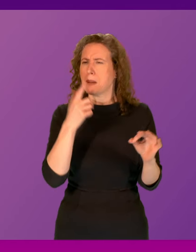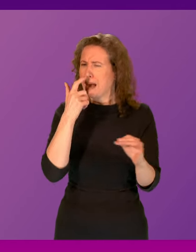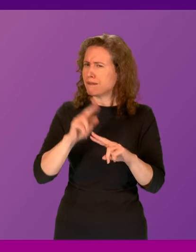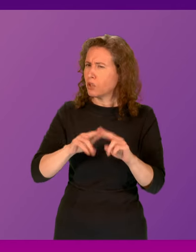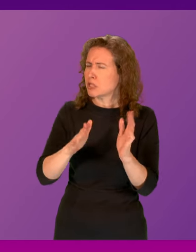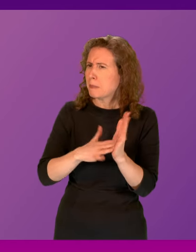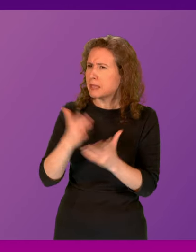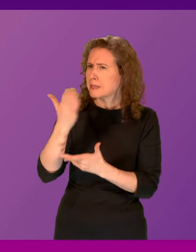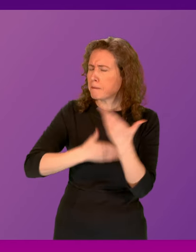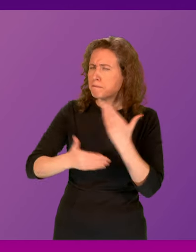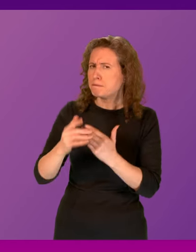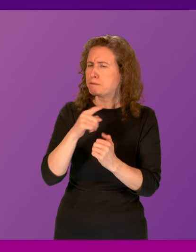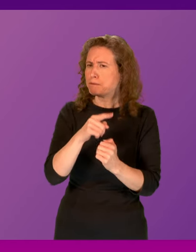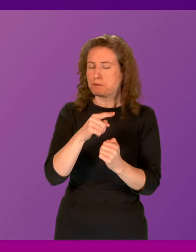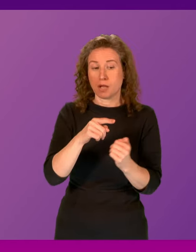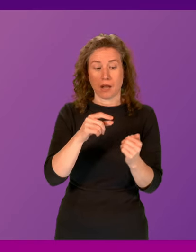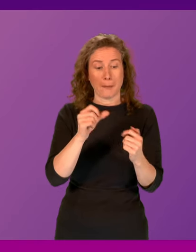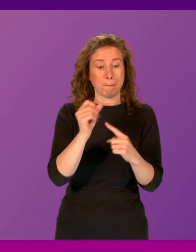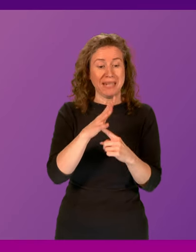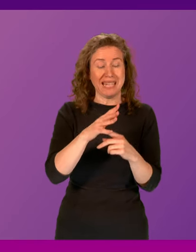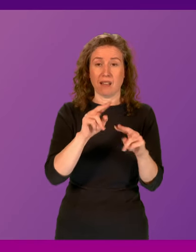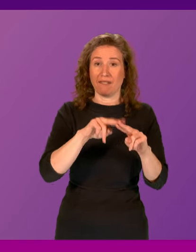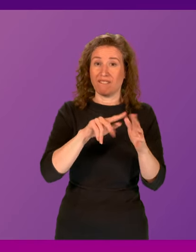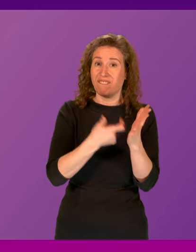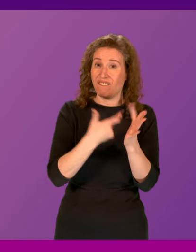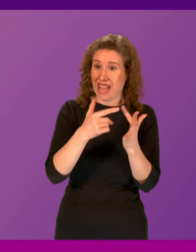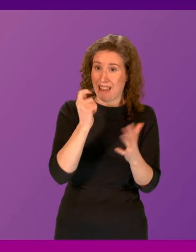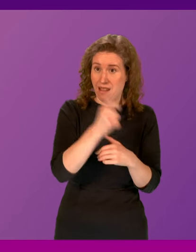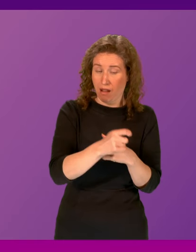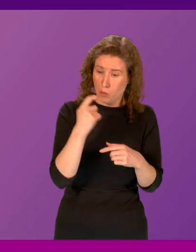whether the removal of peak fares will become permanent?